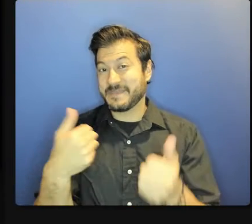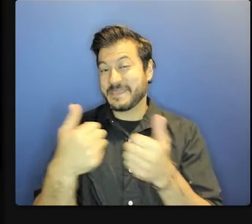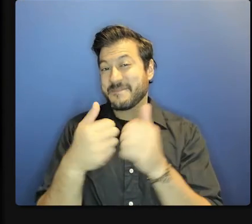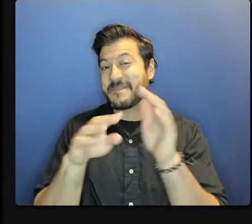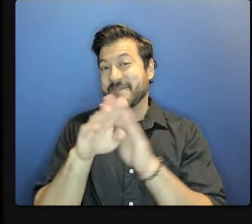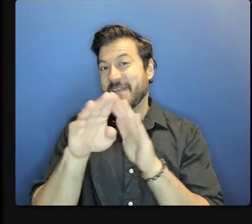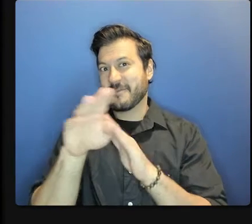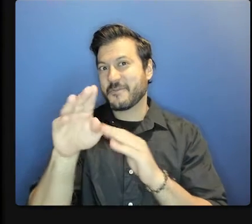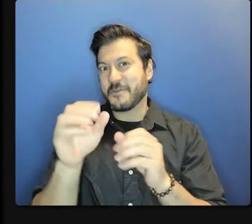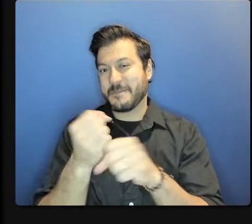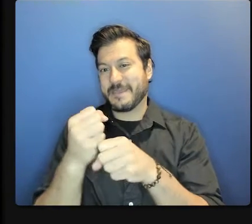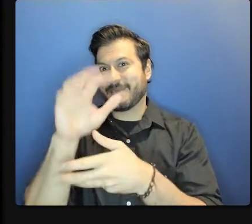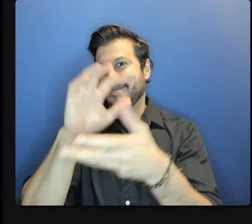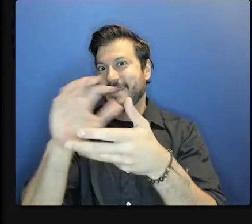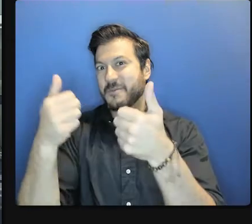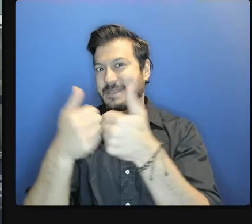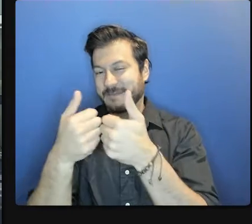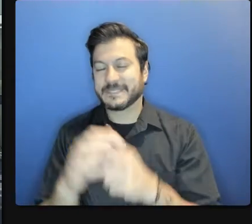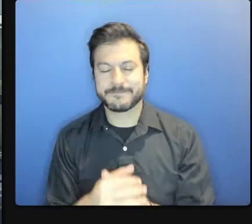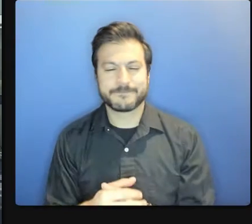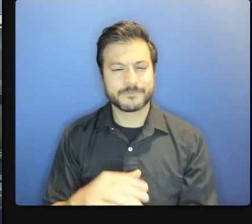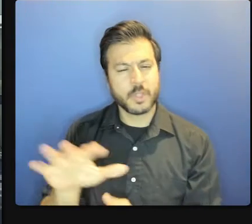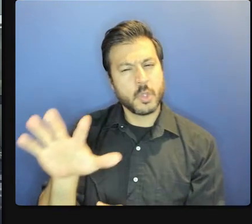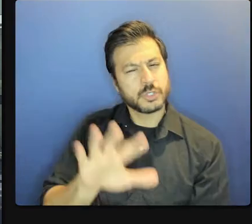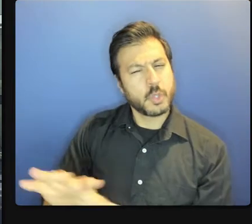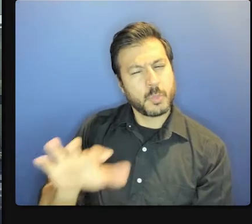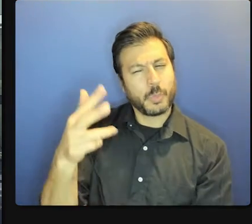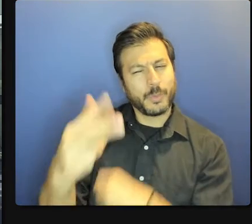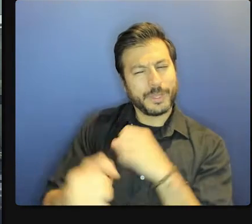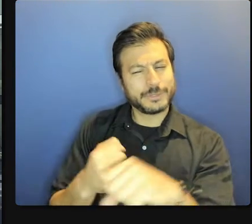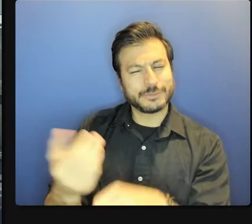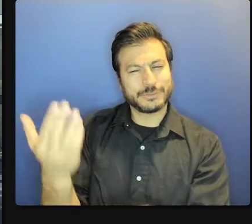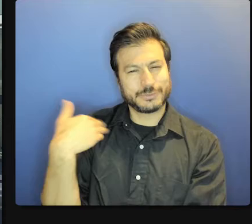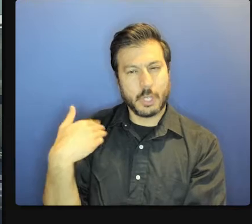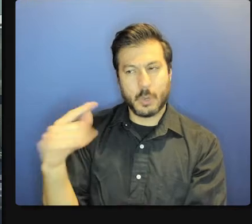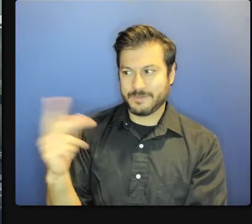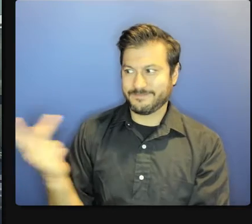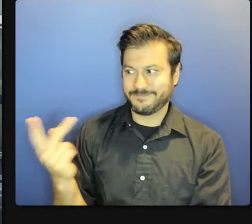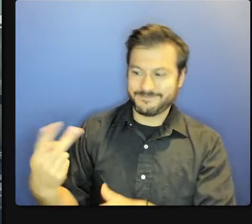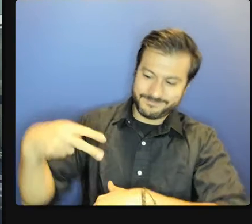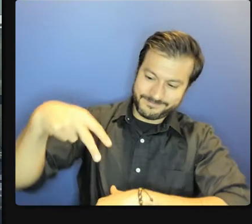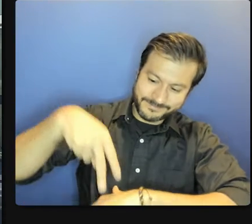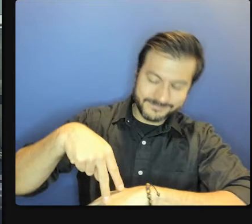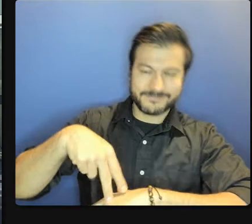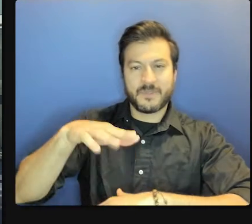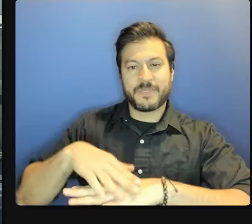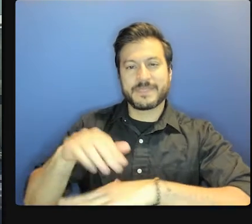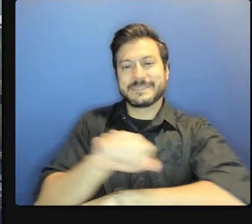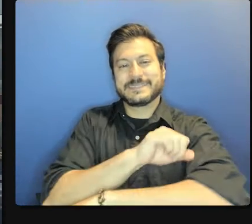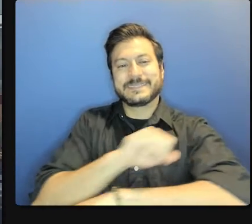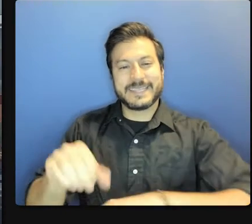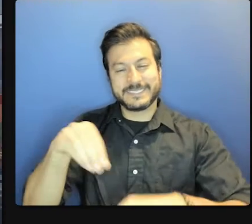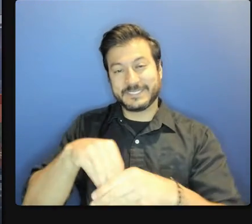It was almost three years ago, exactly. Shawn and I stood on the stage at Game Developer Conference